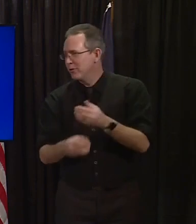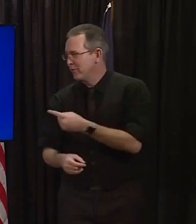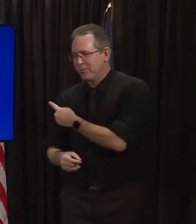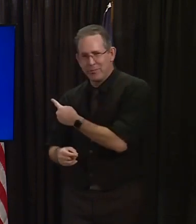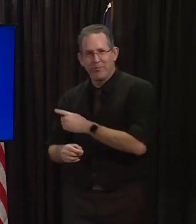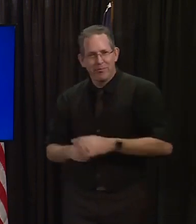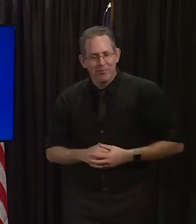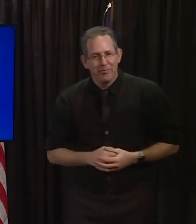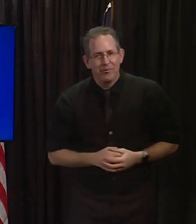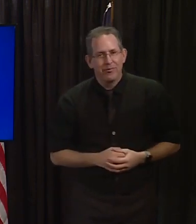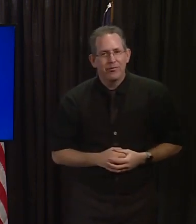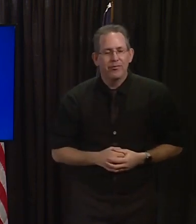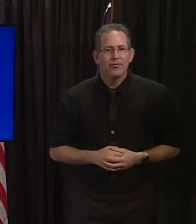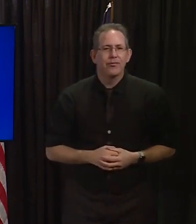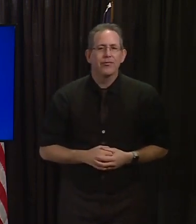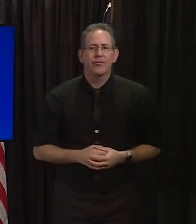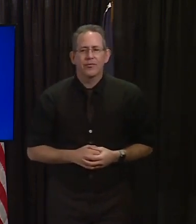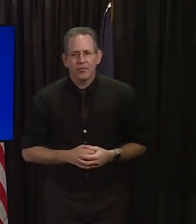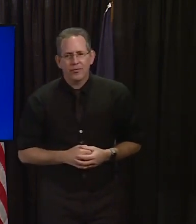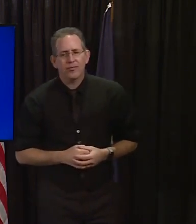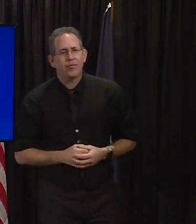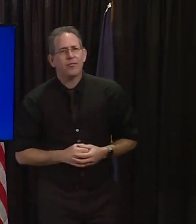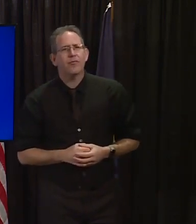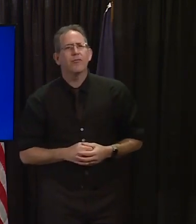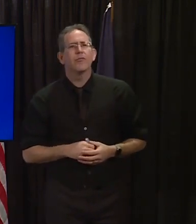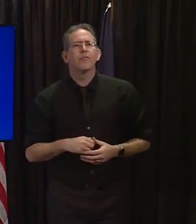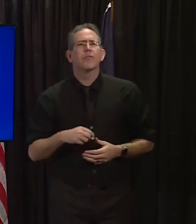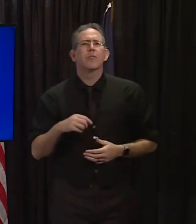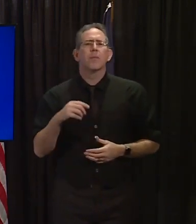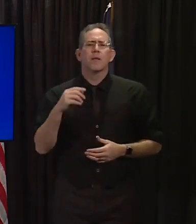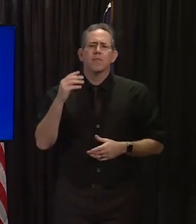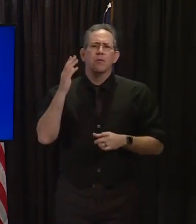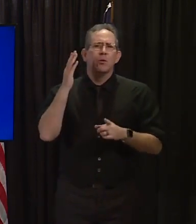have a full slide updated as of probably tomorrow morning or tomorrow